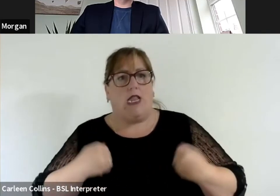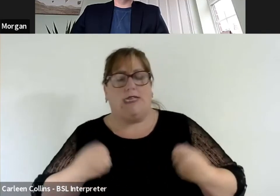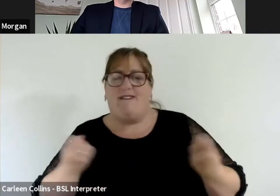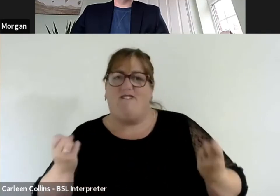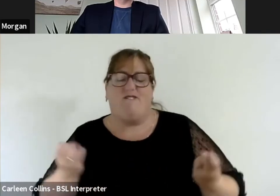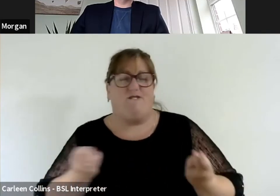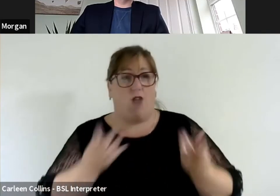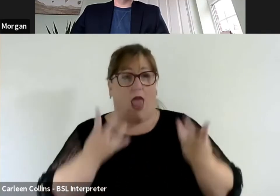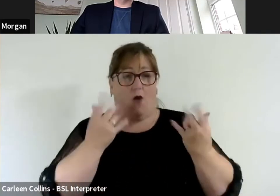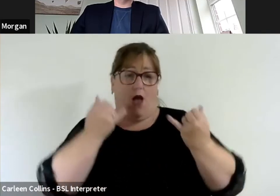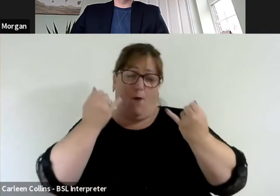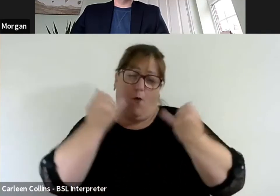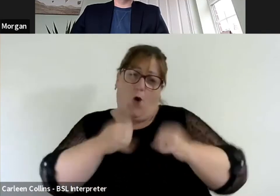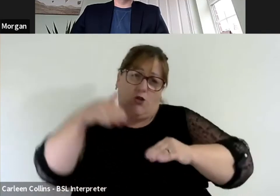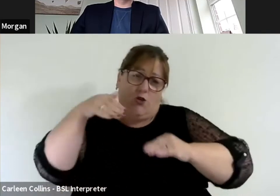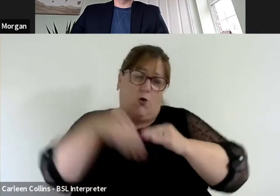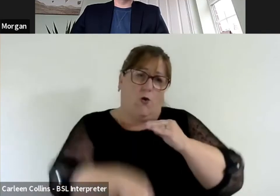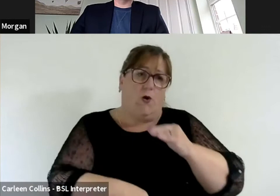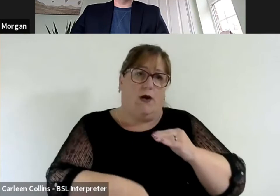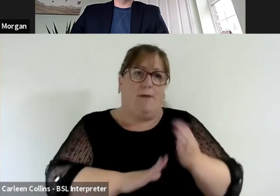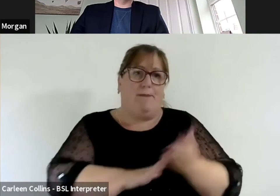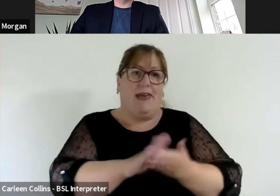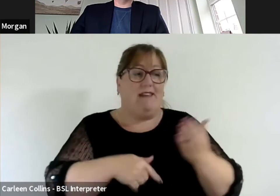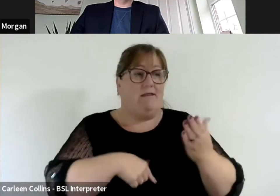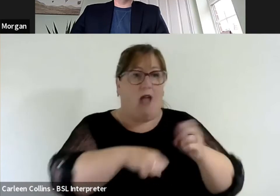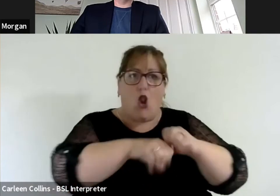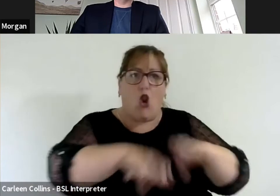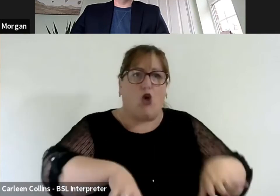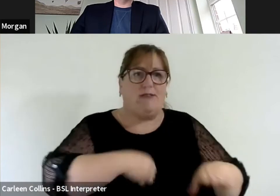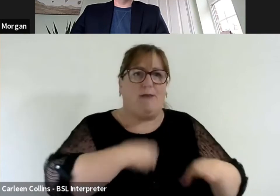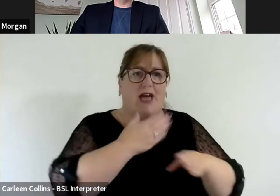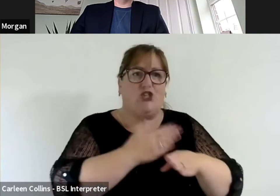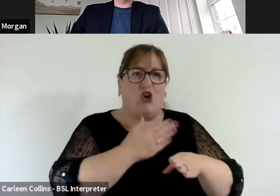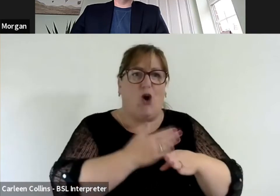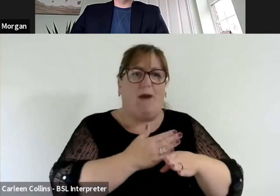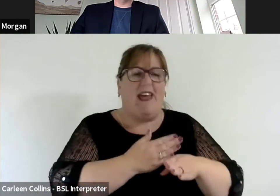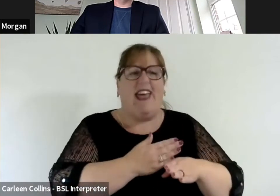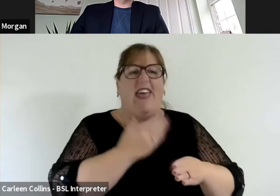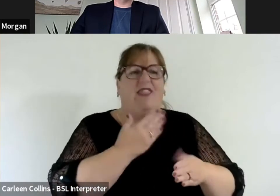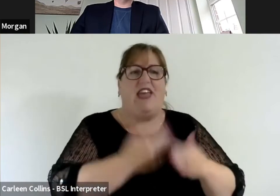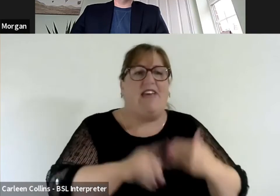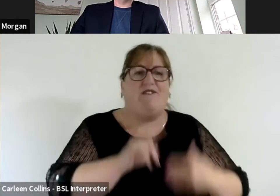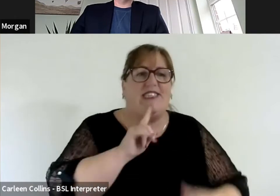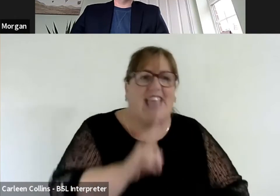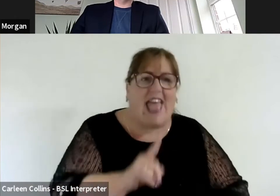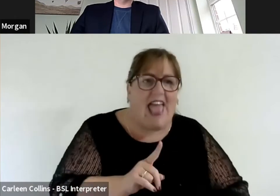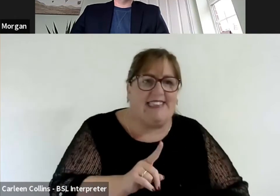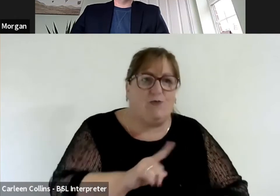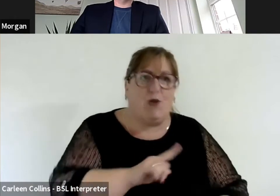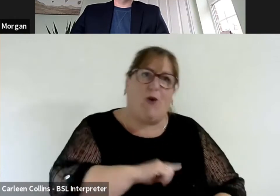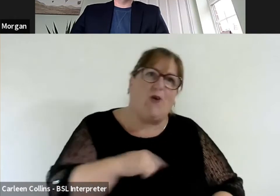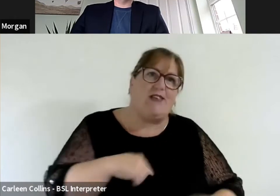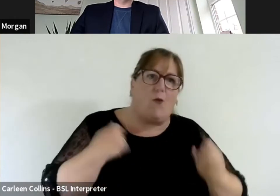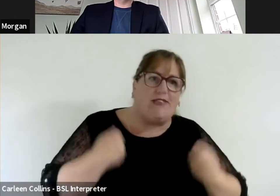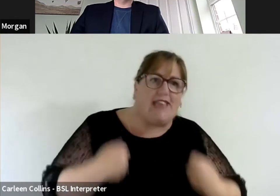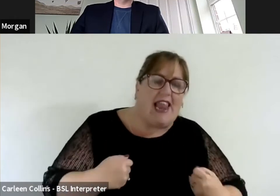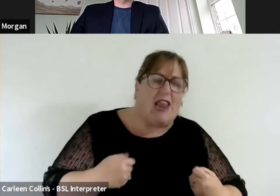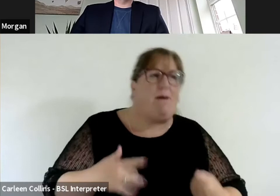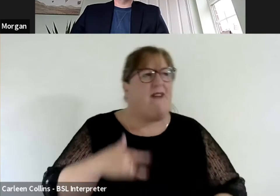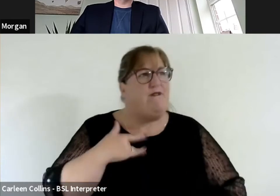I taught for ten years, and because of my conditions and the nature of the conditions, having flair ups and getting worse, I lost that job.